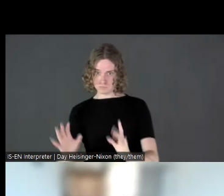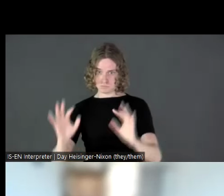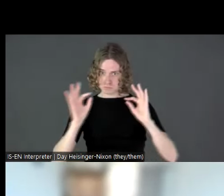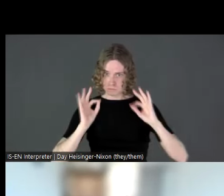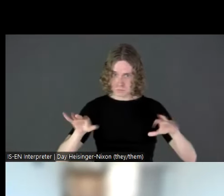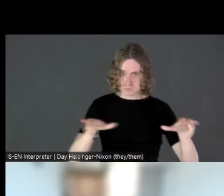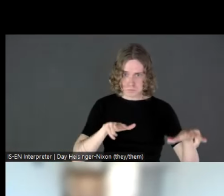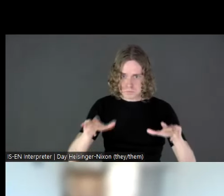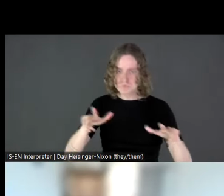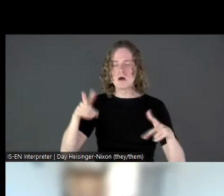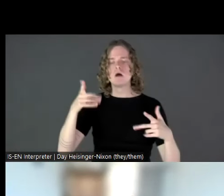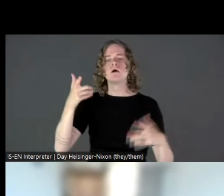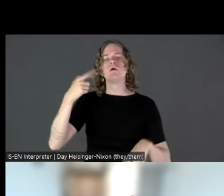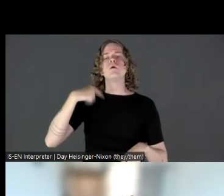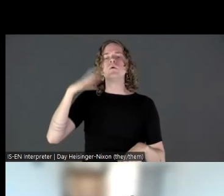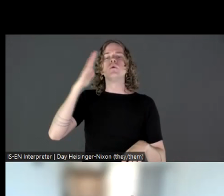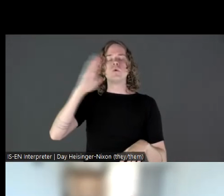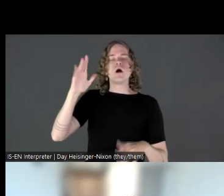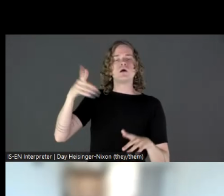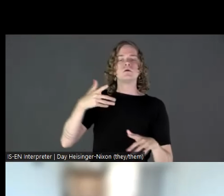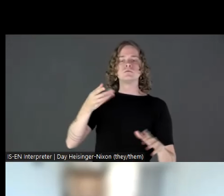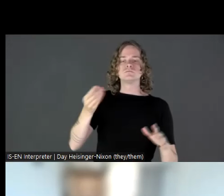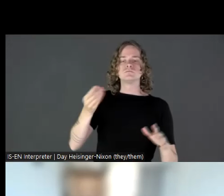I'll share links to all of these in the chat shortly.